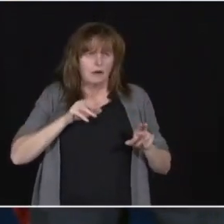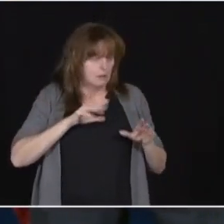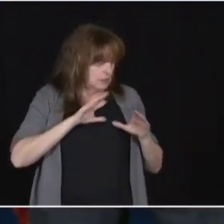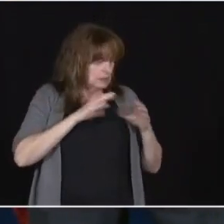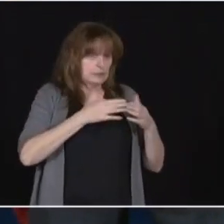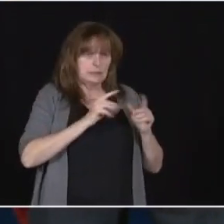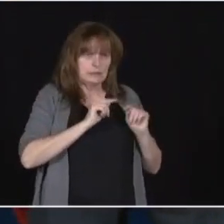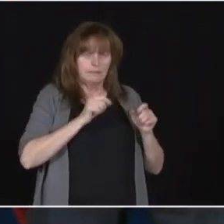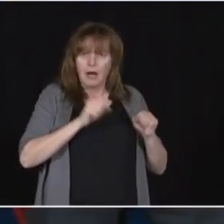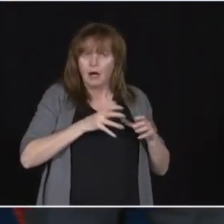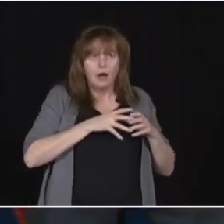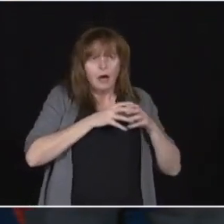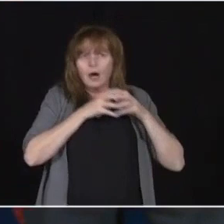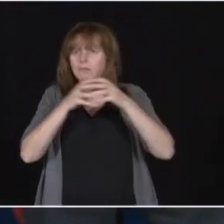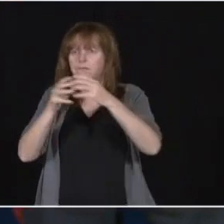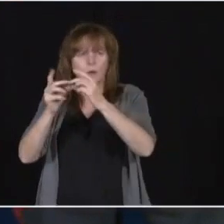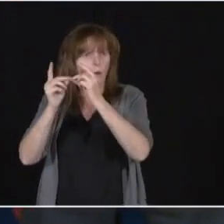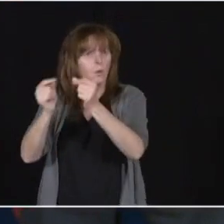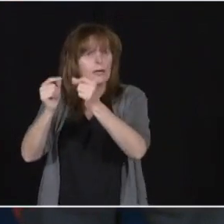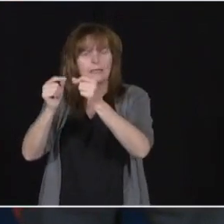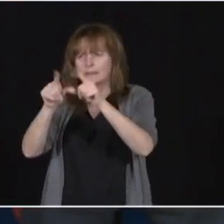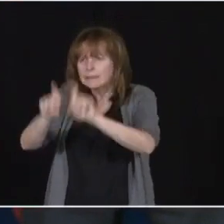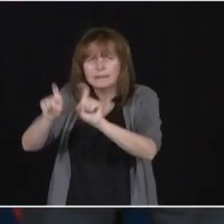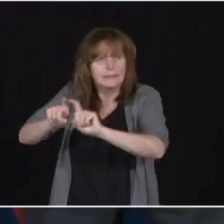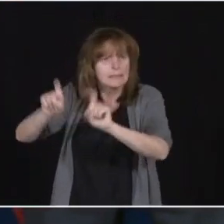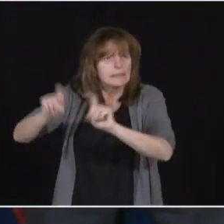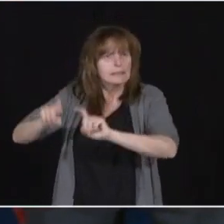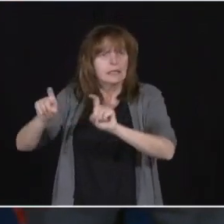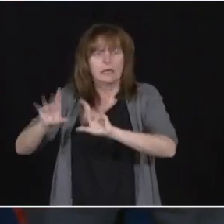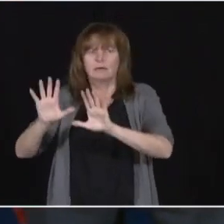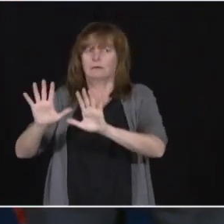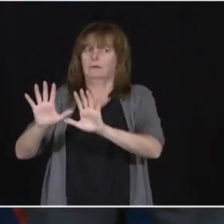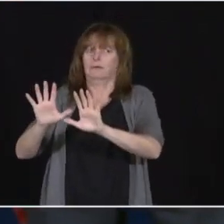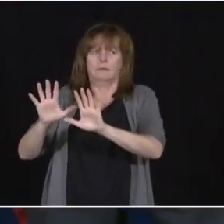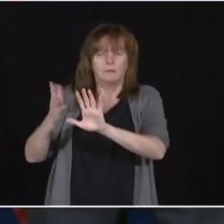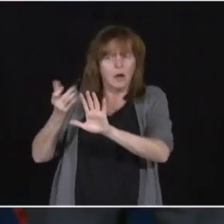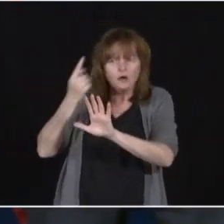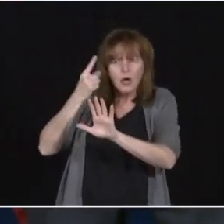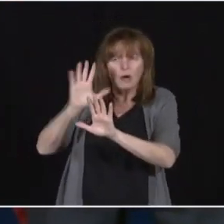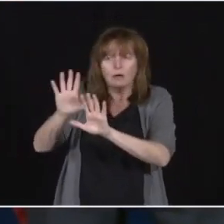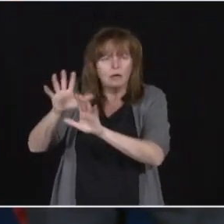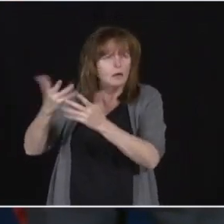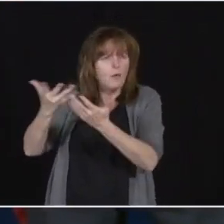because as Doctor Williams has indicated that as we know ourselves, we can't open things up to stage II until we can fully